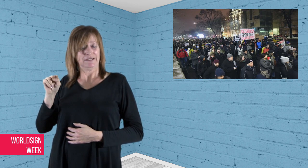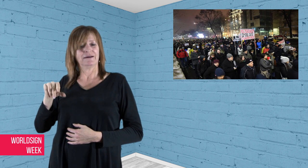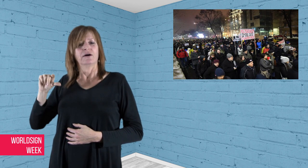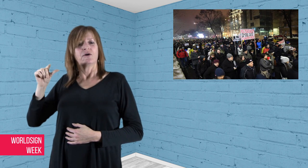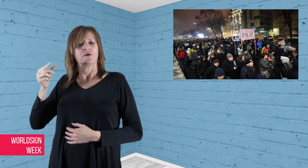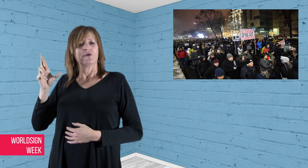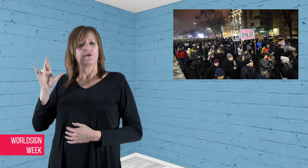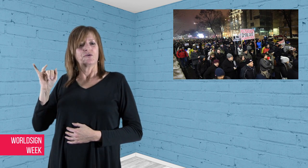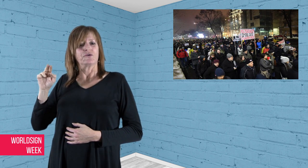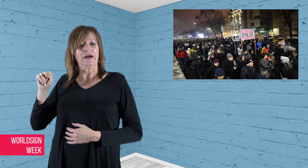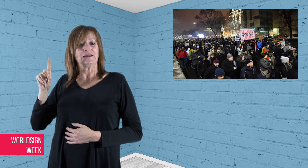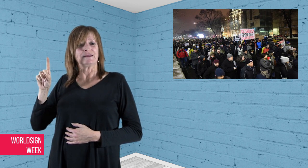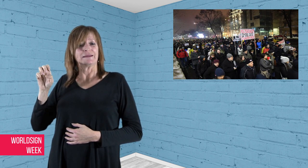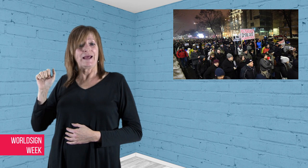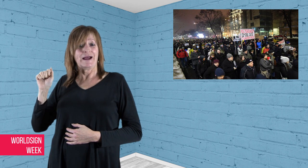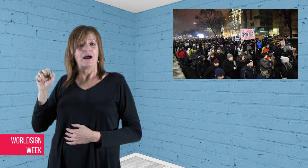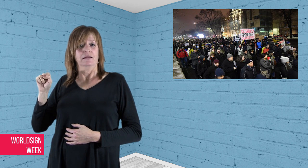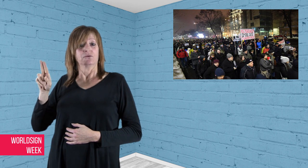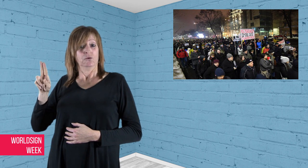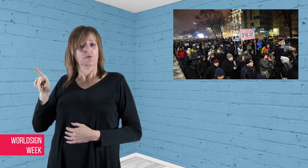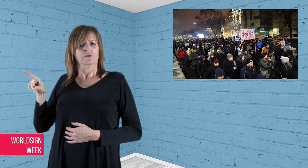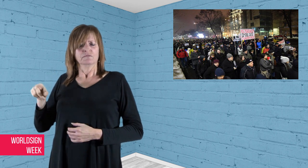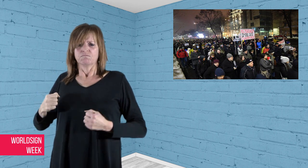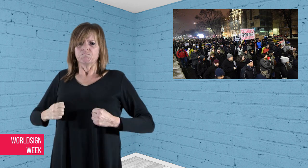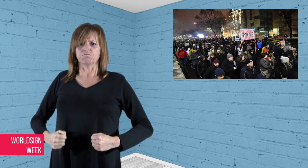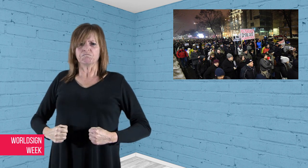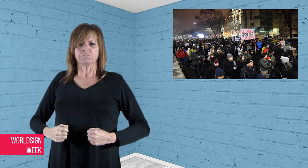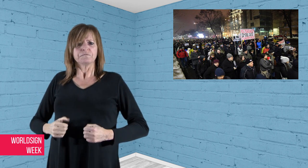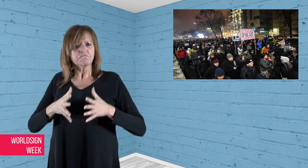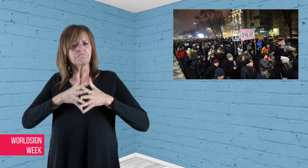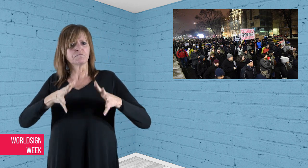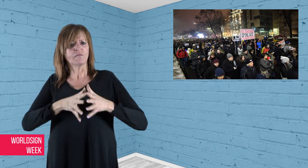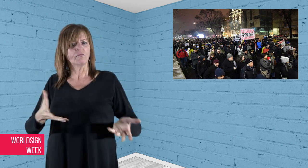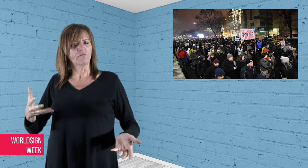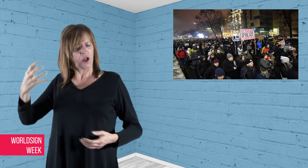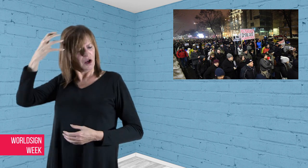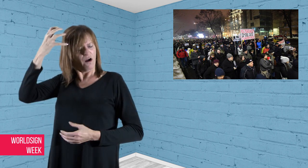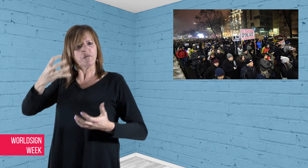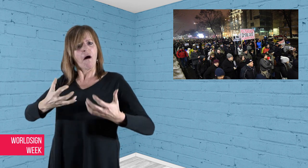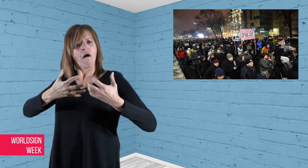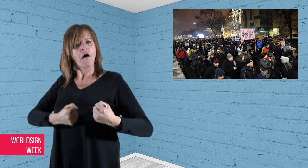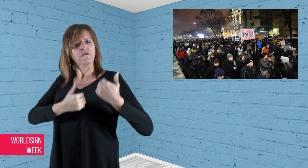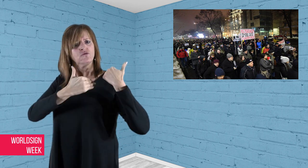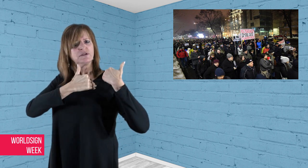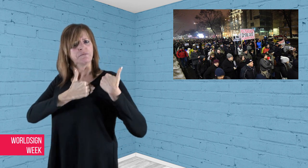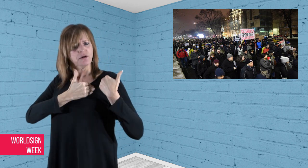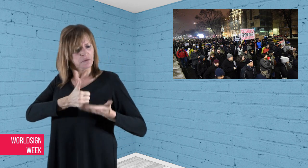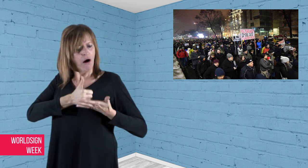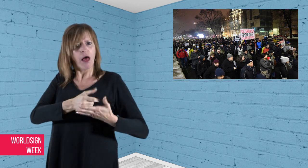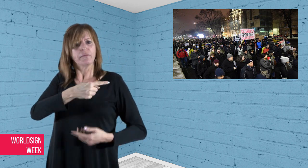Prime minister Sorin Grindeanu stood firm, saying his government “has a responsibility to the people who voted for us”, and has